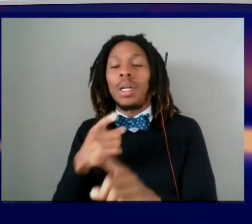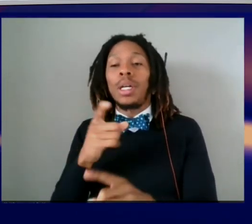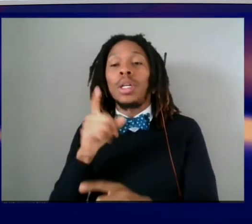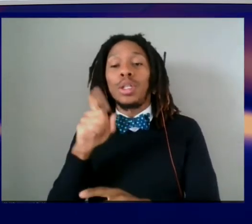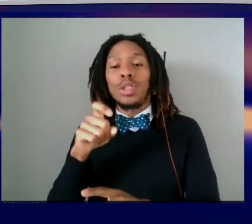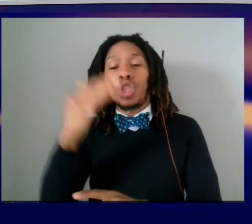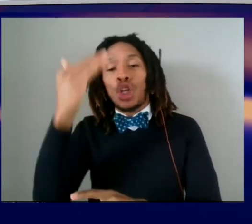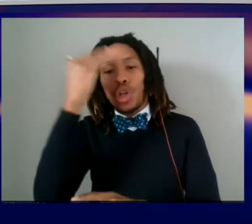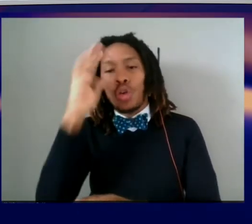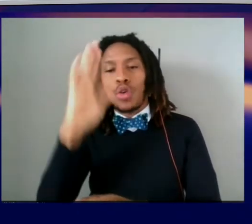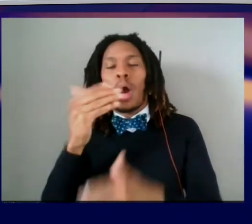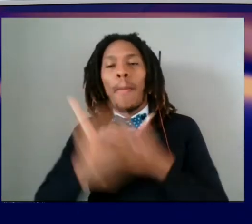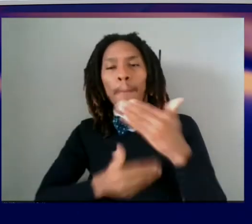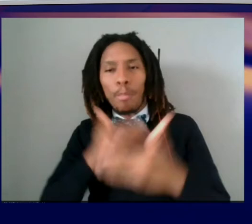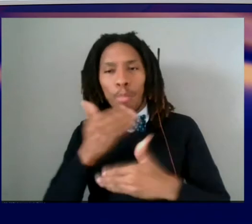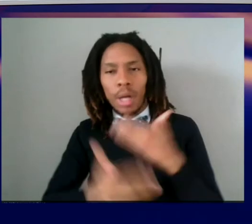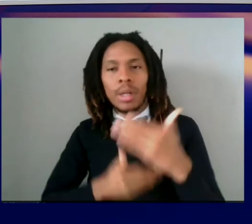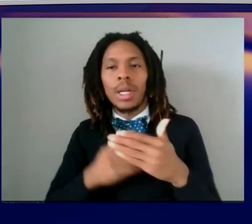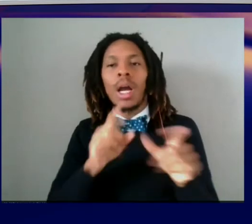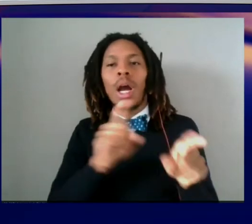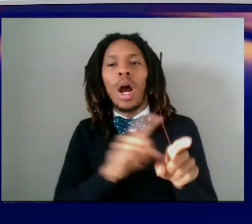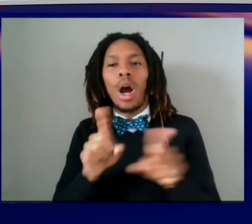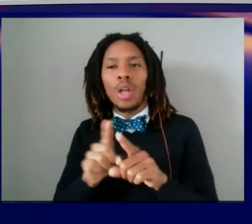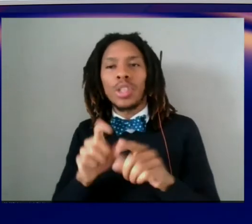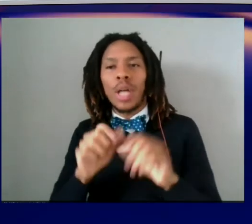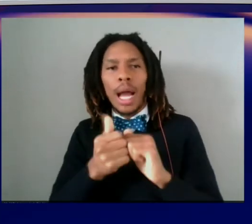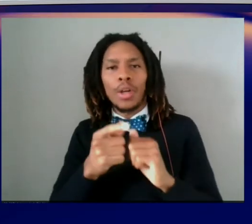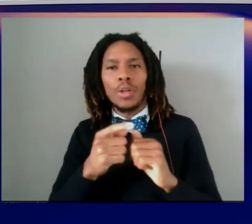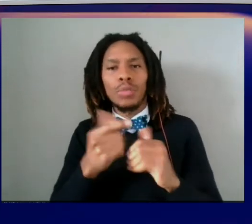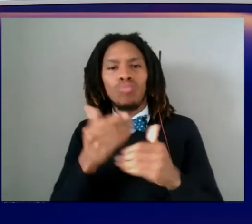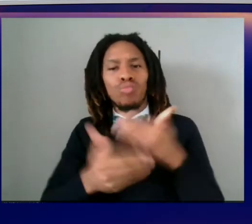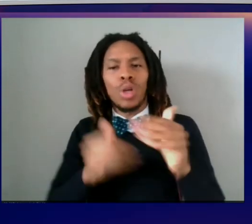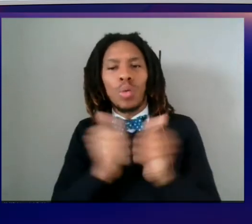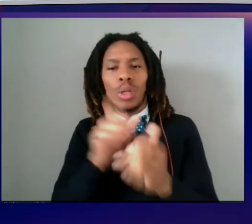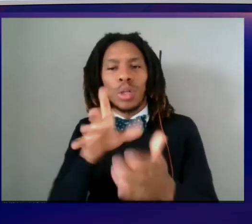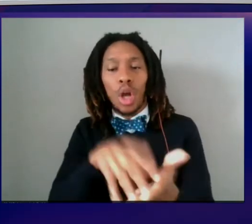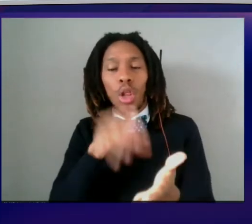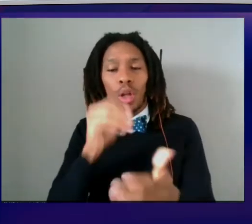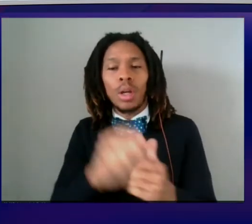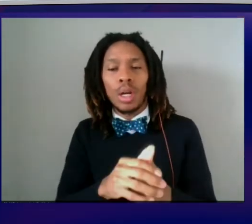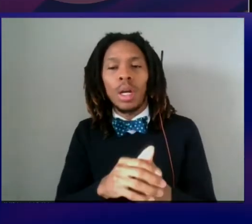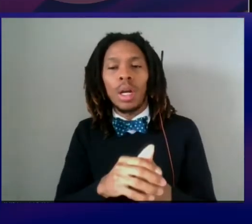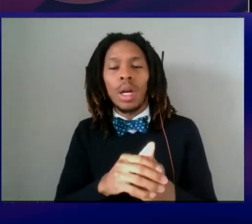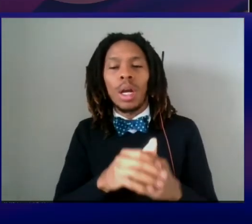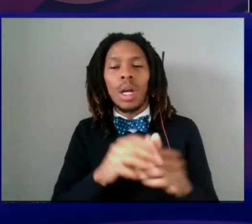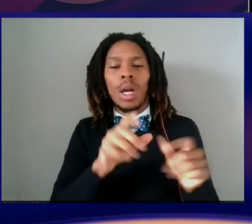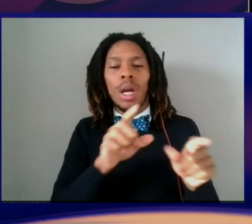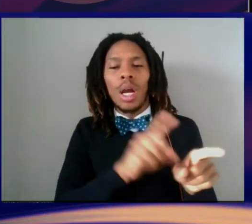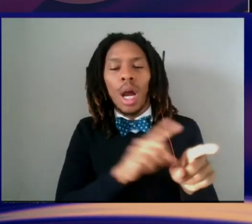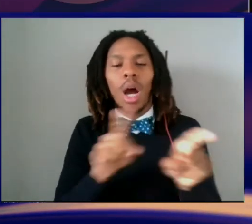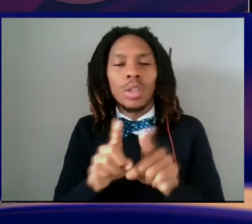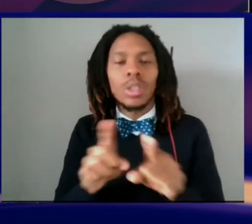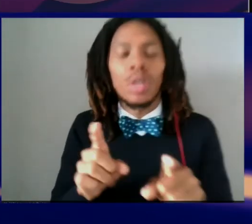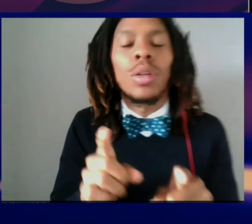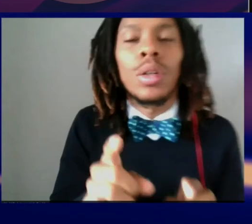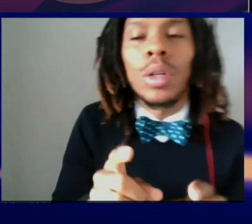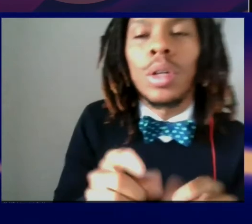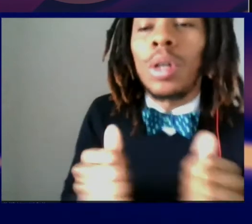and how you are doing with your learning. You should go over the practice exams to know, you know, where you stand - Yes.